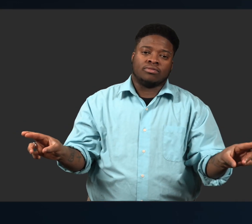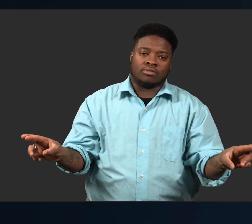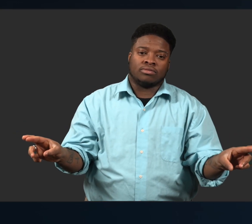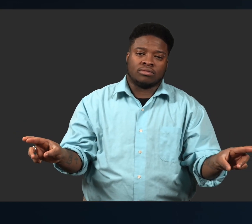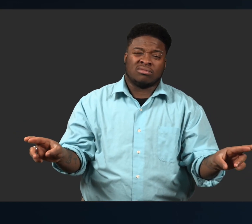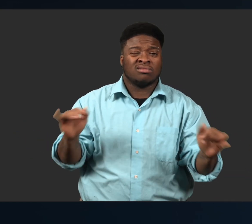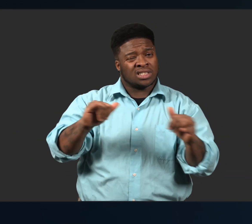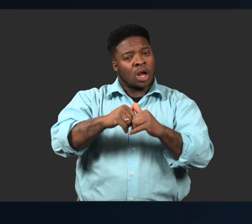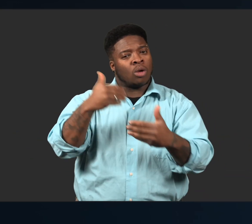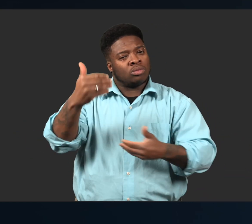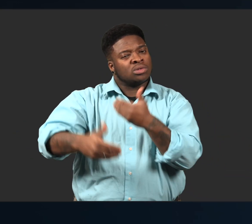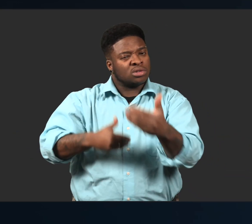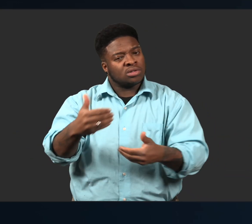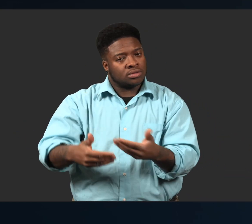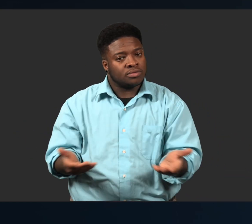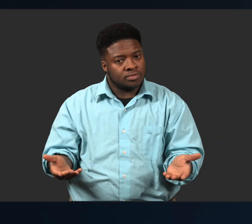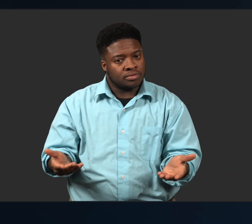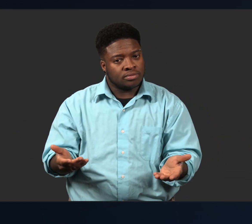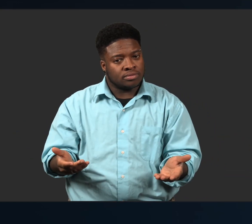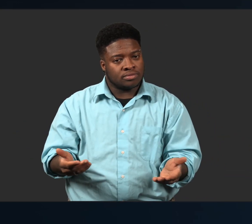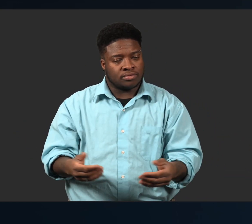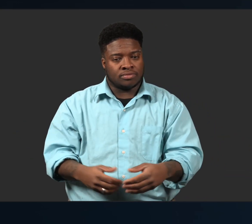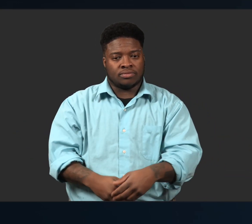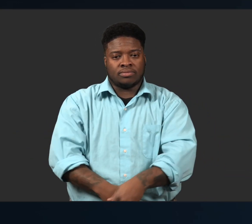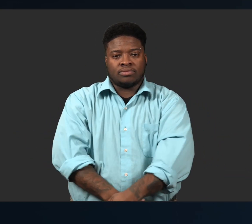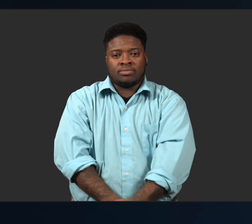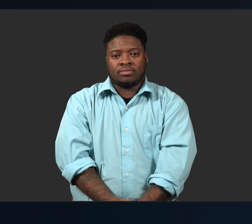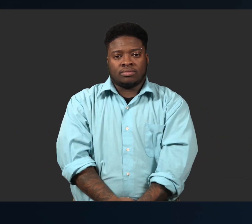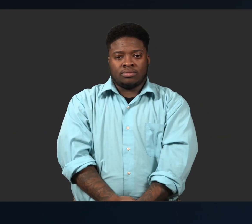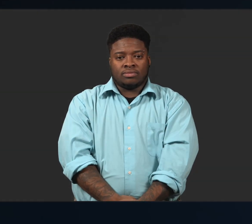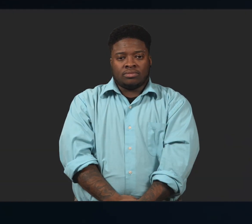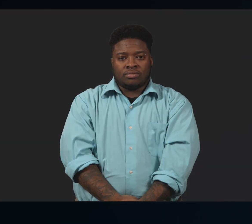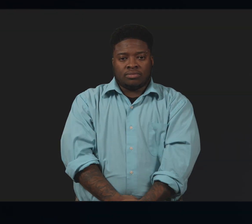And that's how the recovery journey goes.